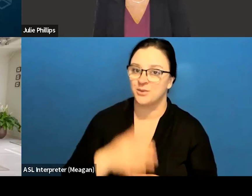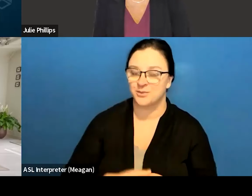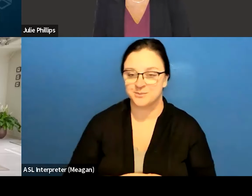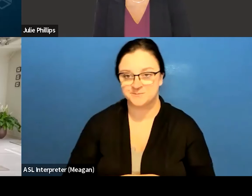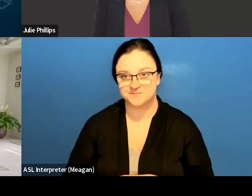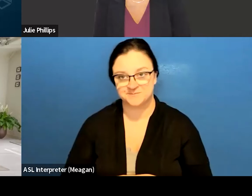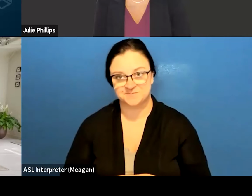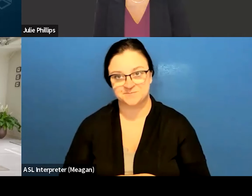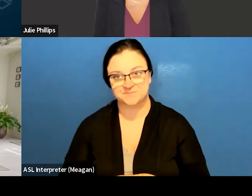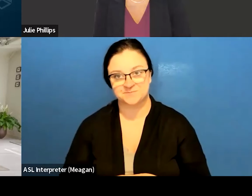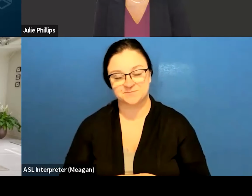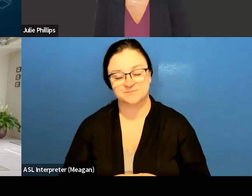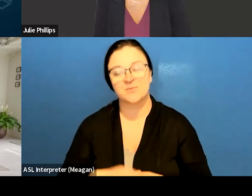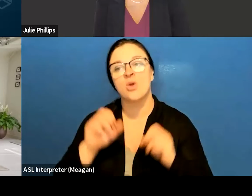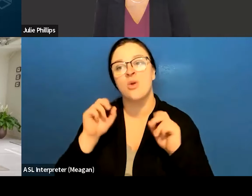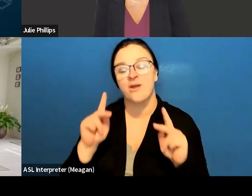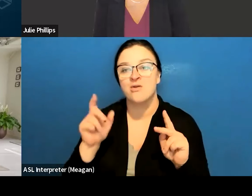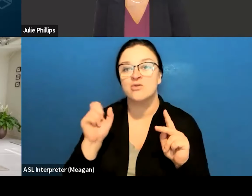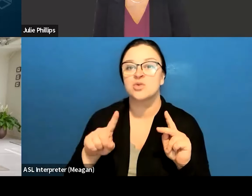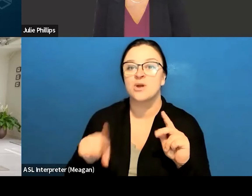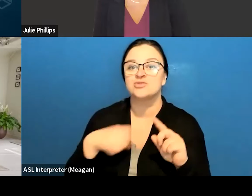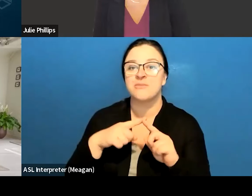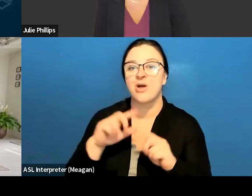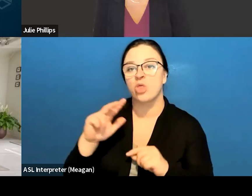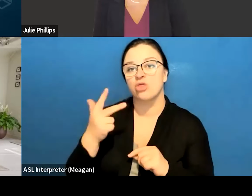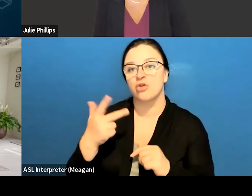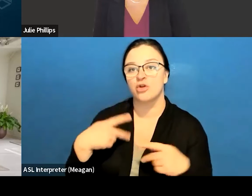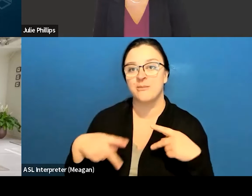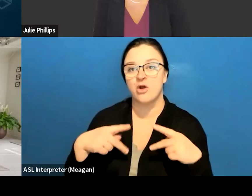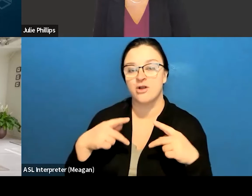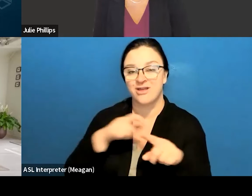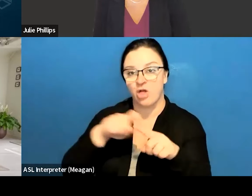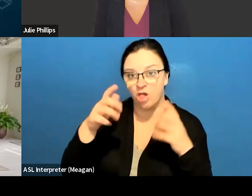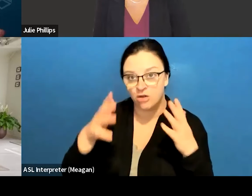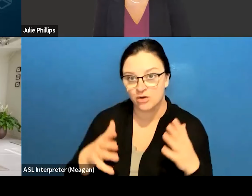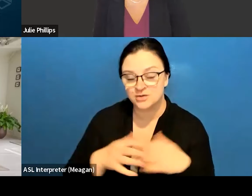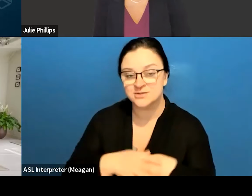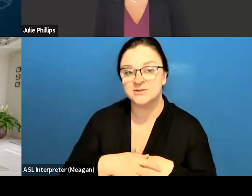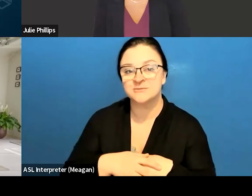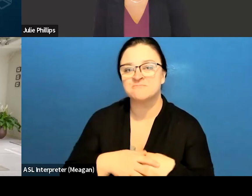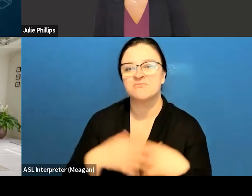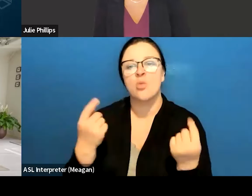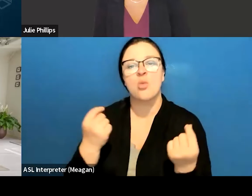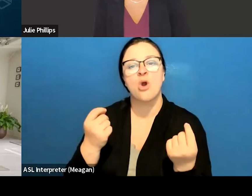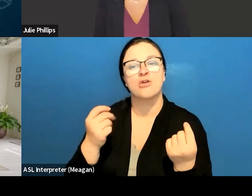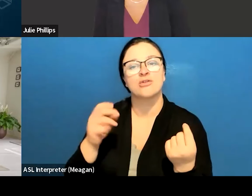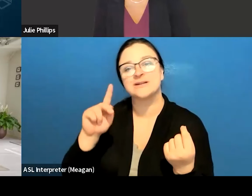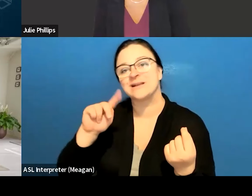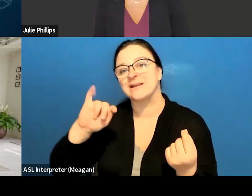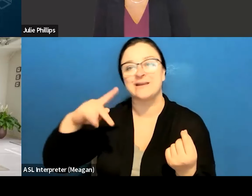Okay, here's a question about third party callers. So "What are tips for managing these calls